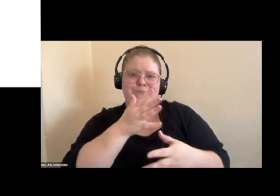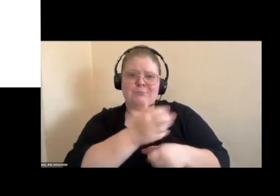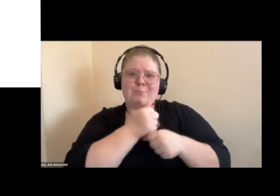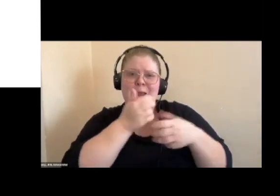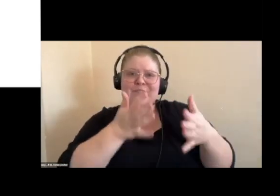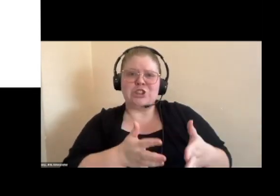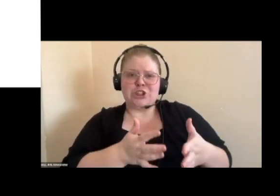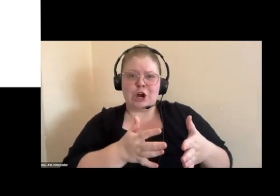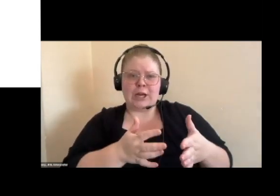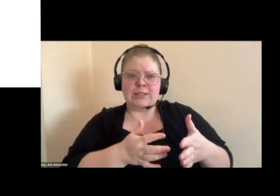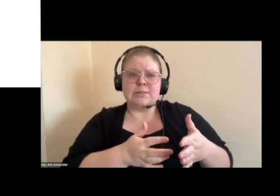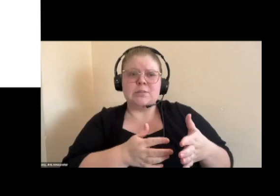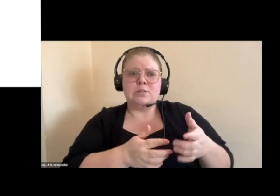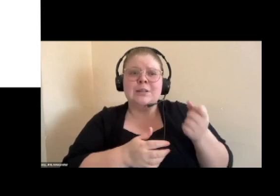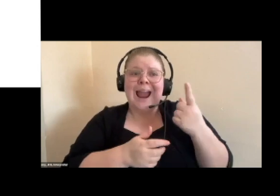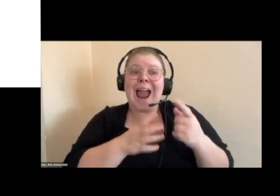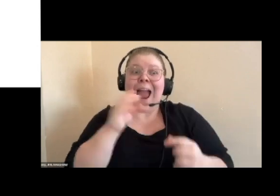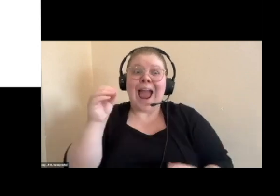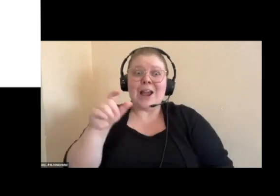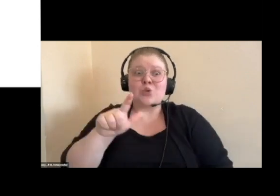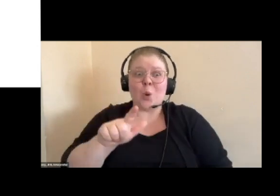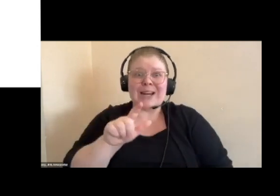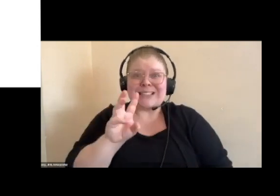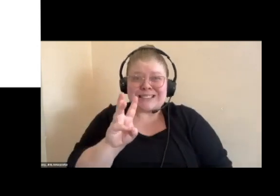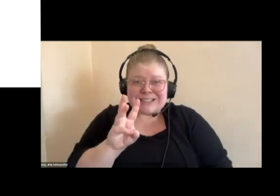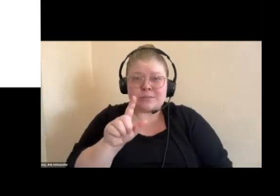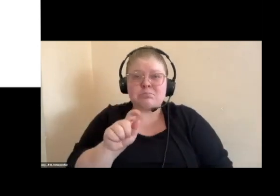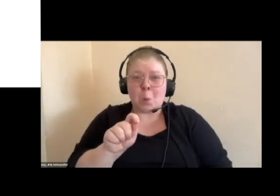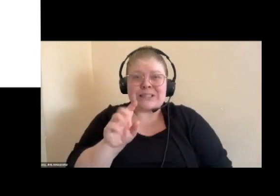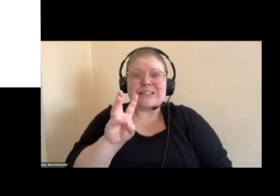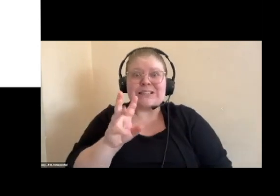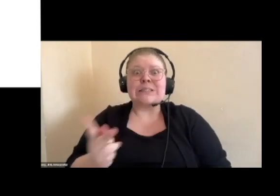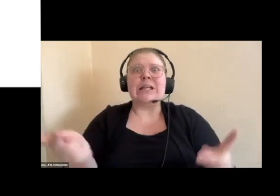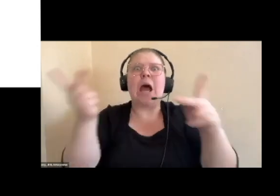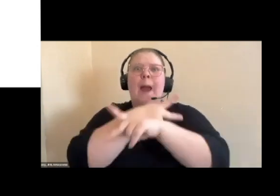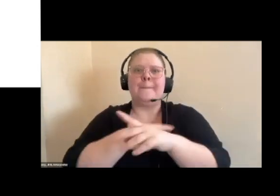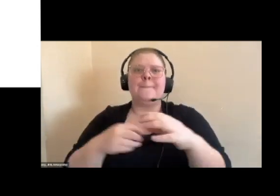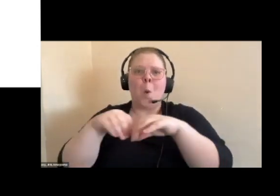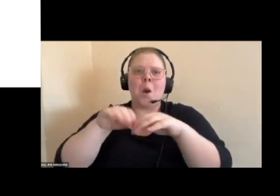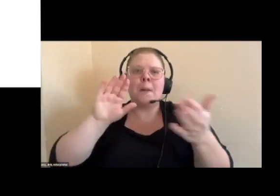26.6 times that of the general population.